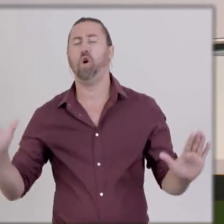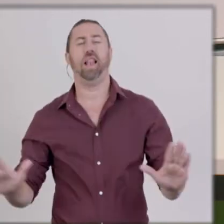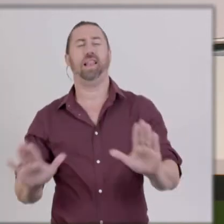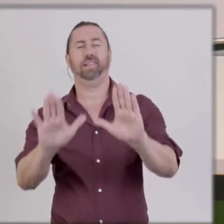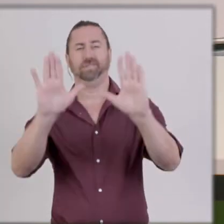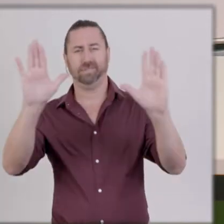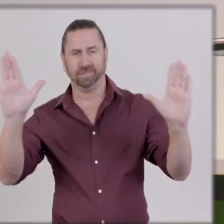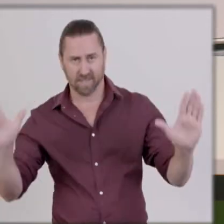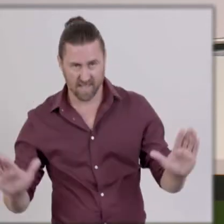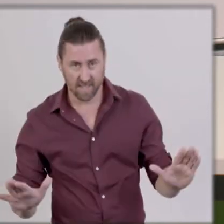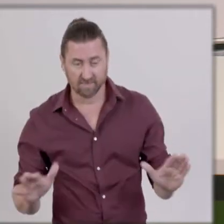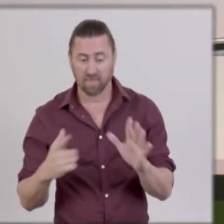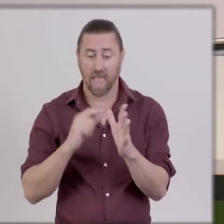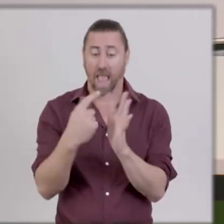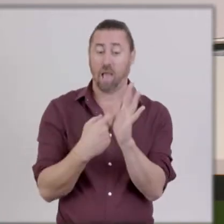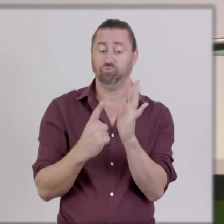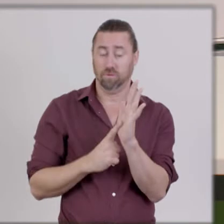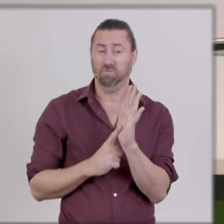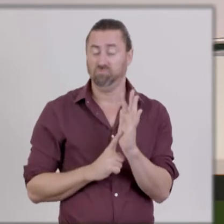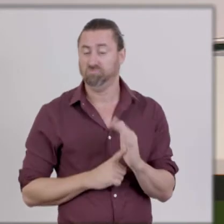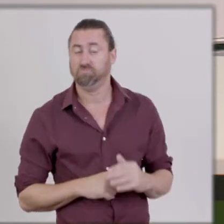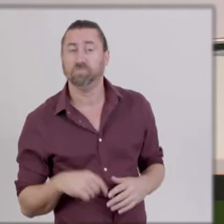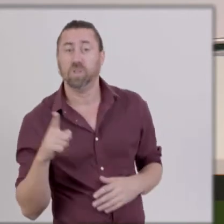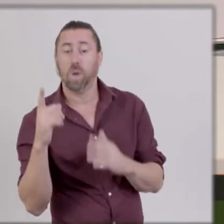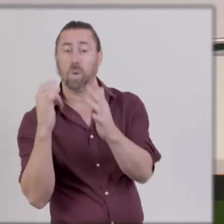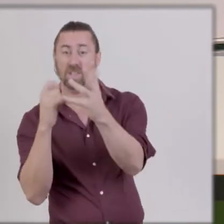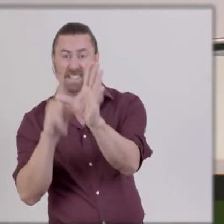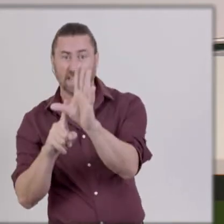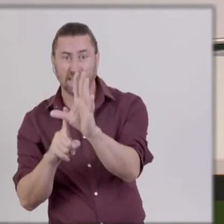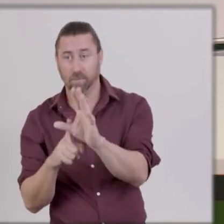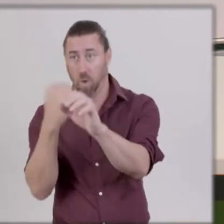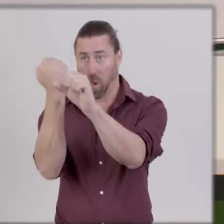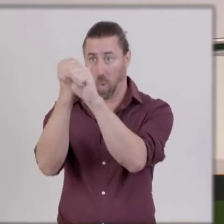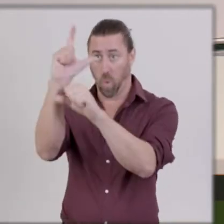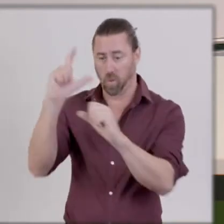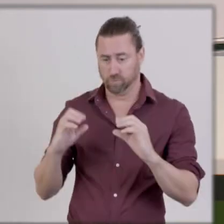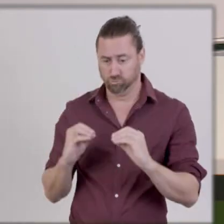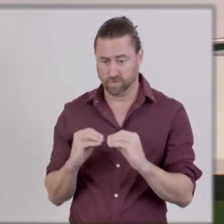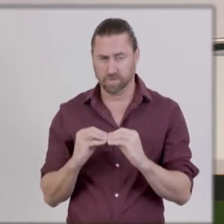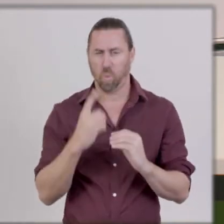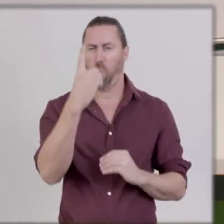She spent one-sixth of the month in each city, Sydney, the Gold Coast, and Brisbane.